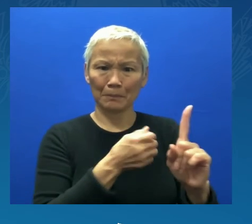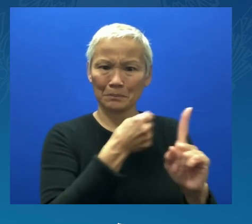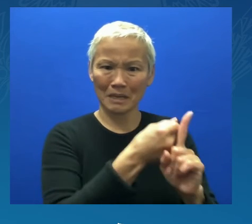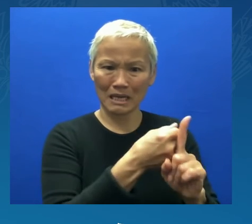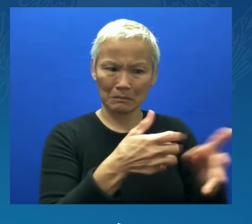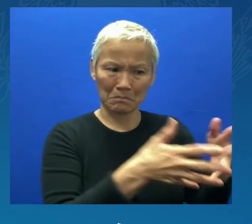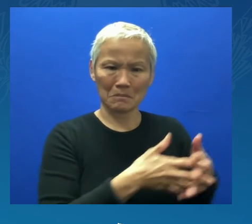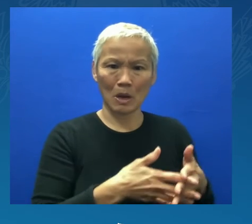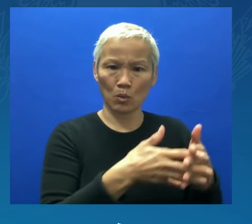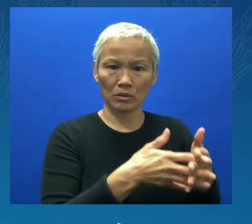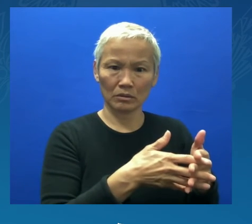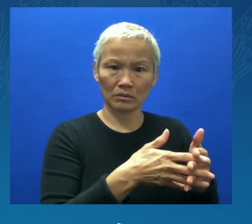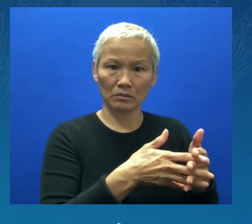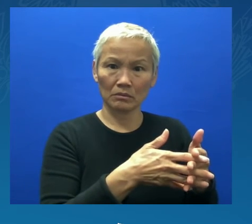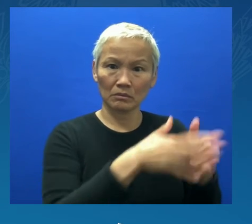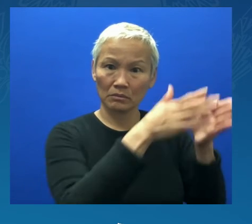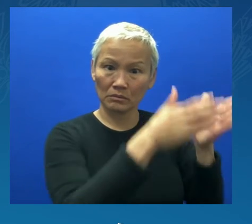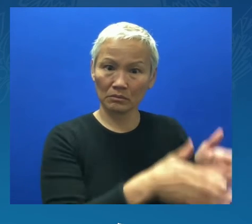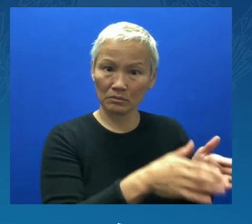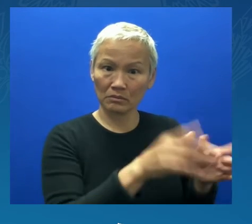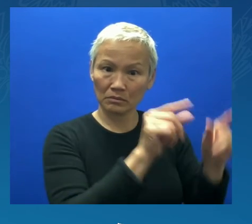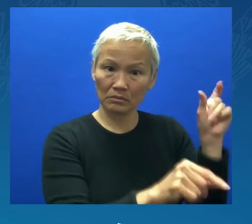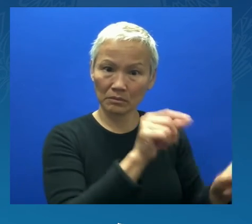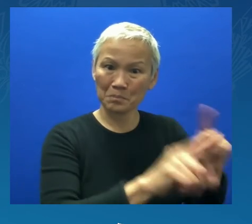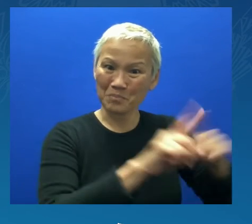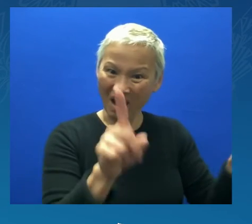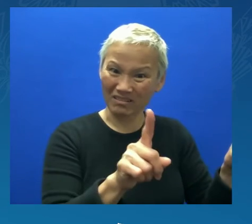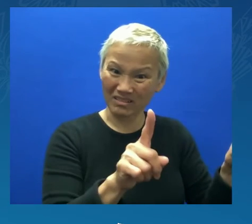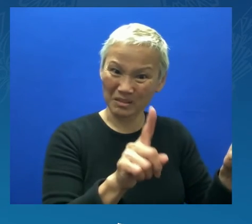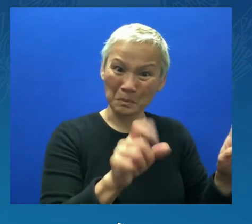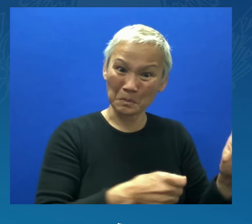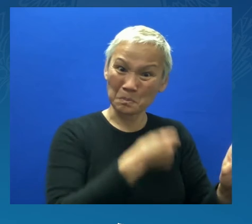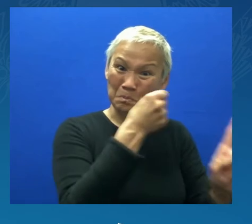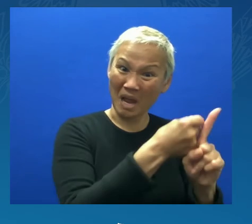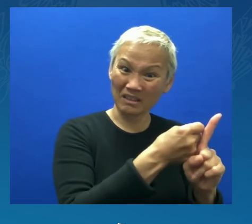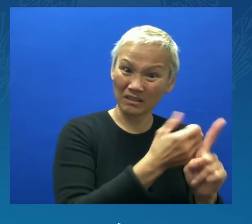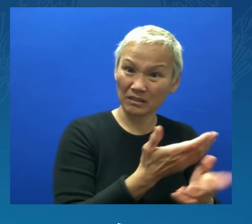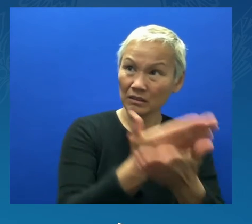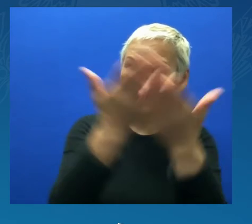but very likely is impacting people around the world.